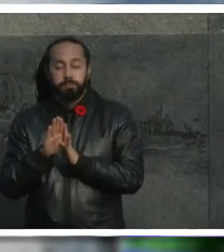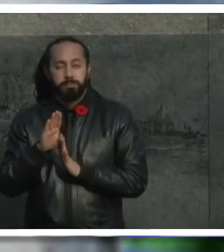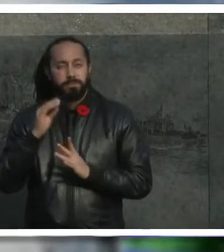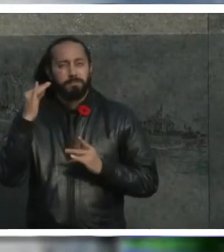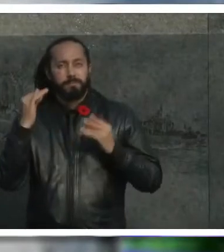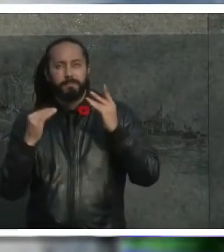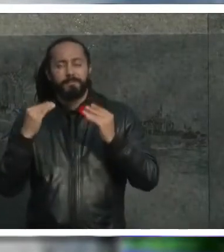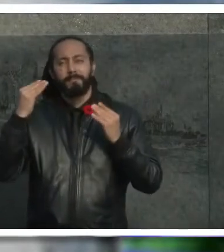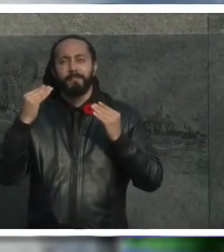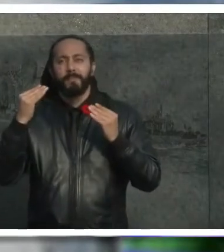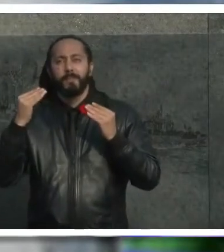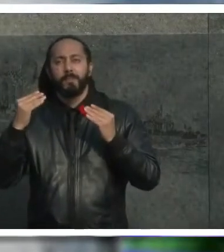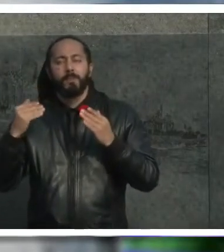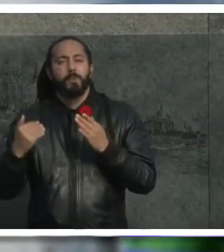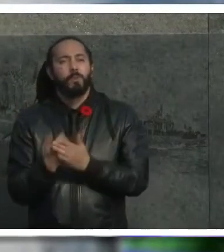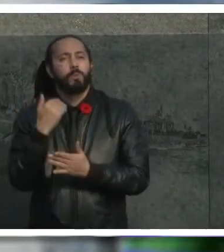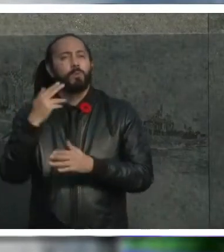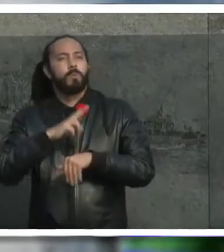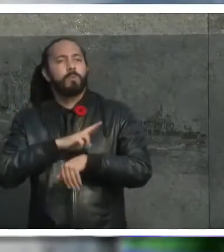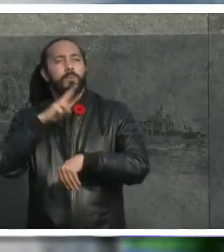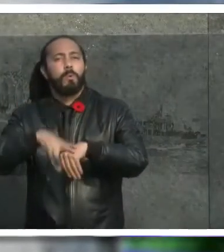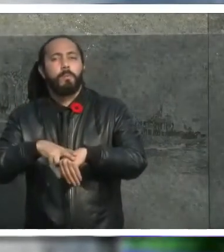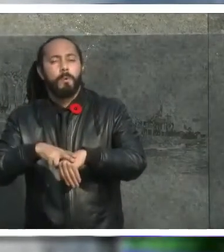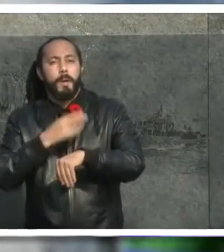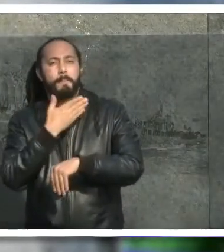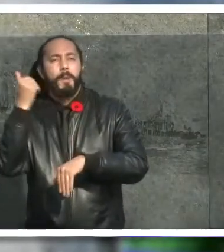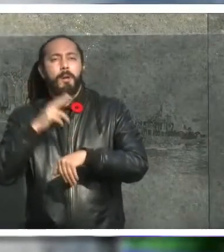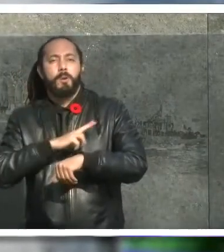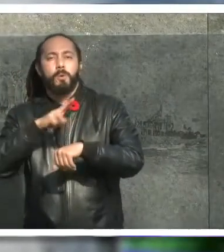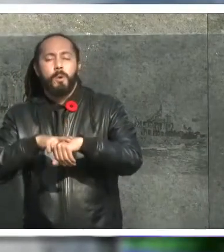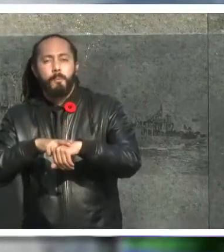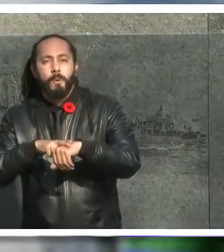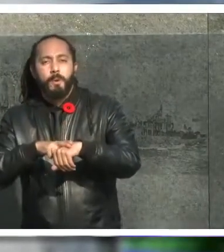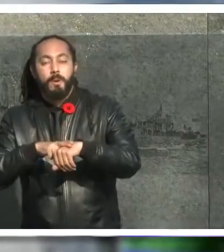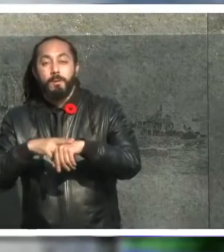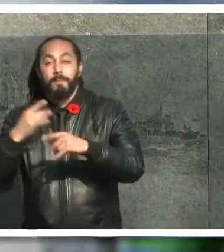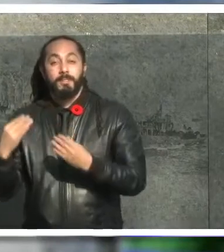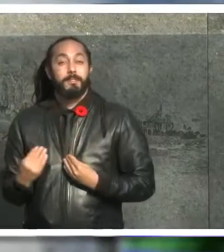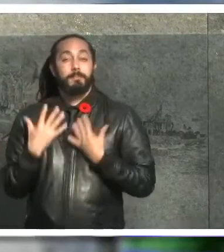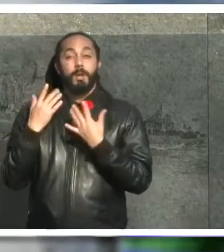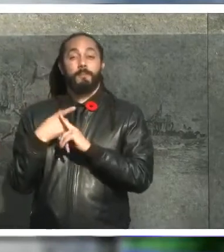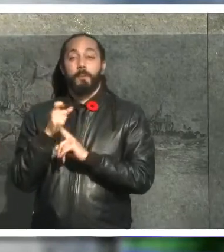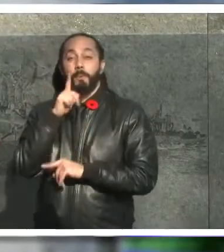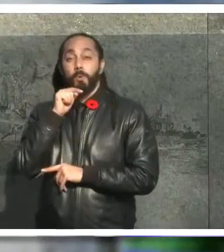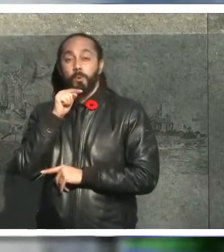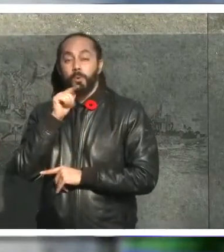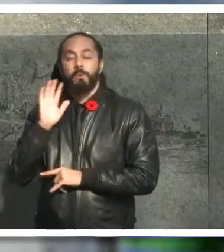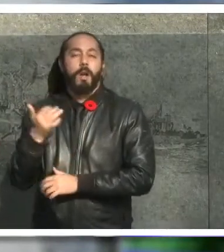those who have served in our armed forces provide inspiration.